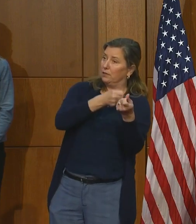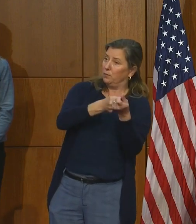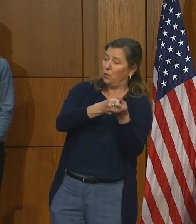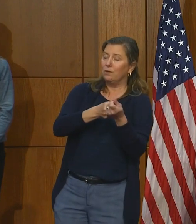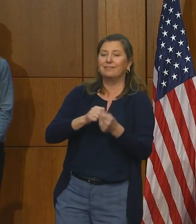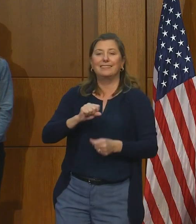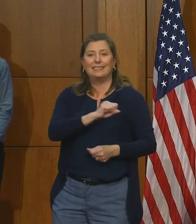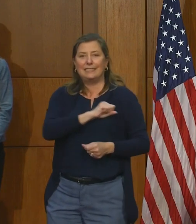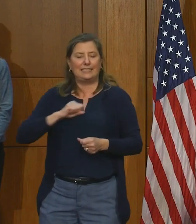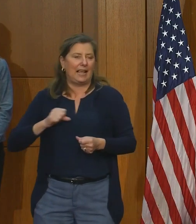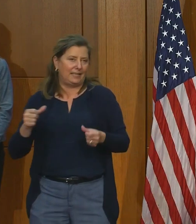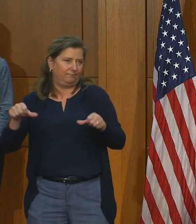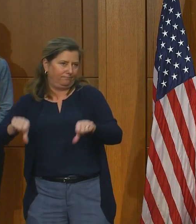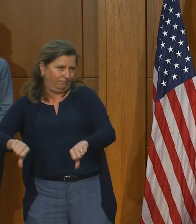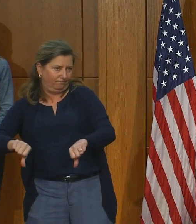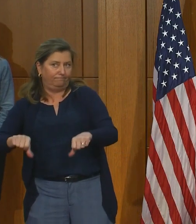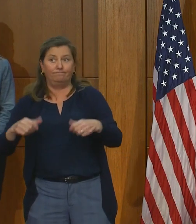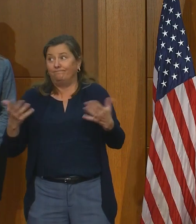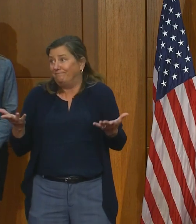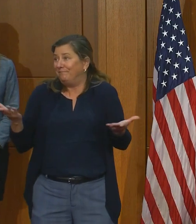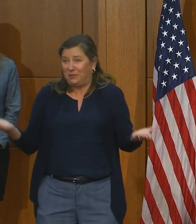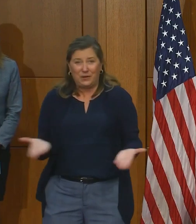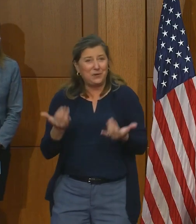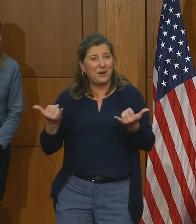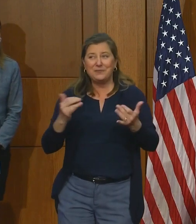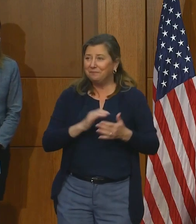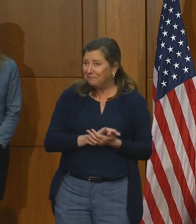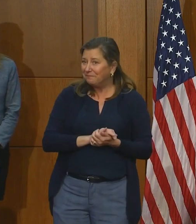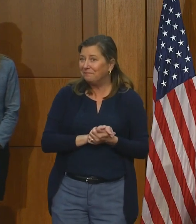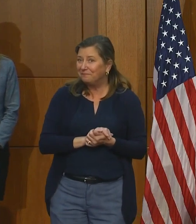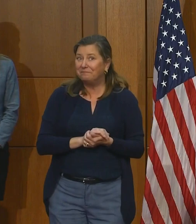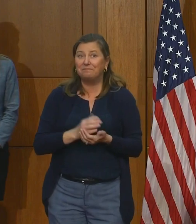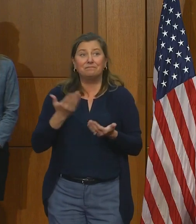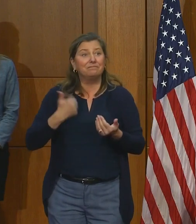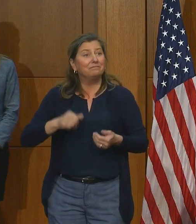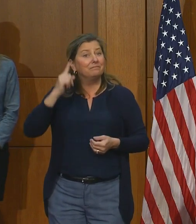THE HOUSE OF DELEGATES AGREED